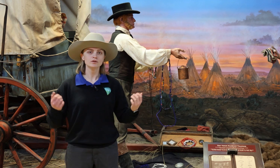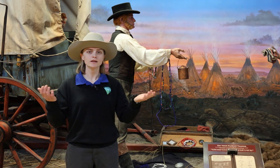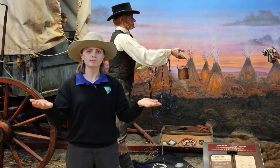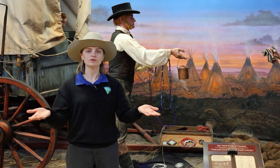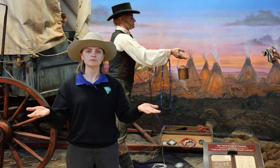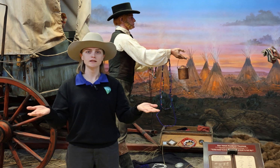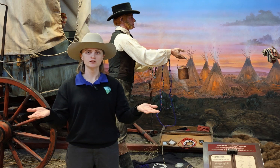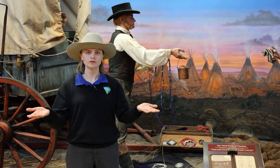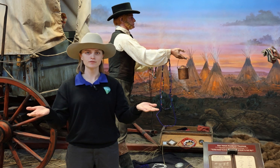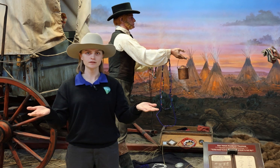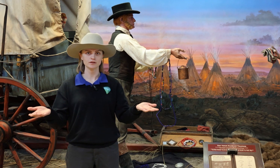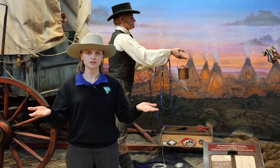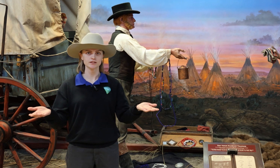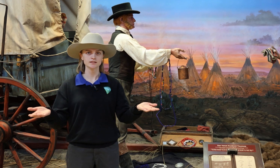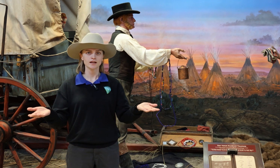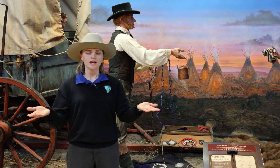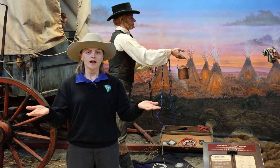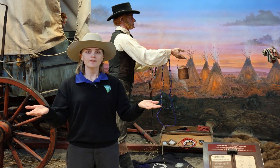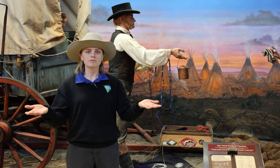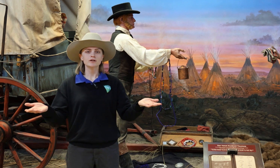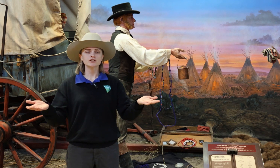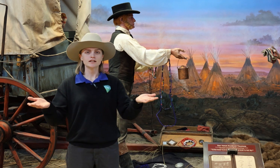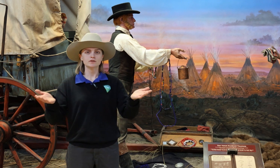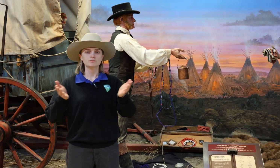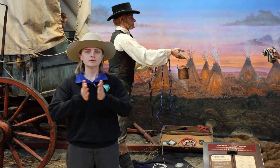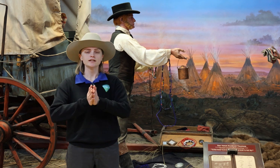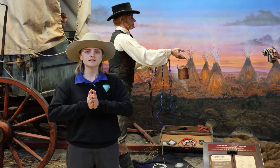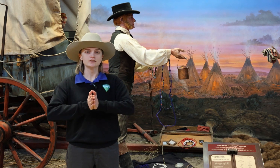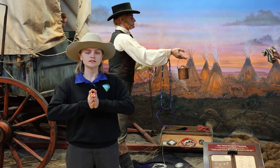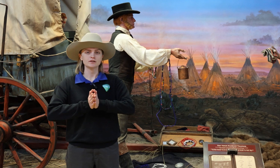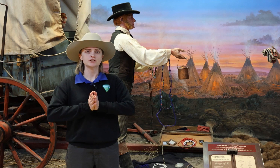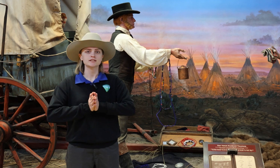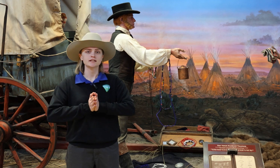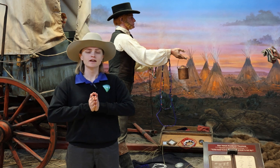two people speak two different languages and that bridge language brings those languages